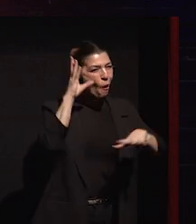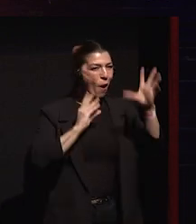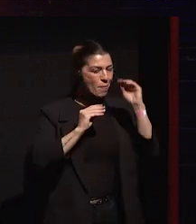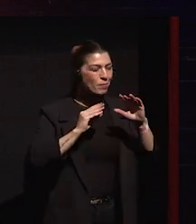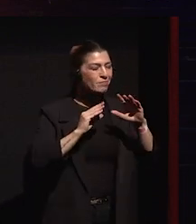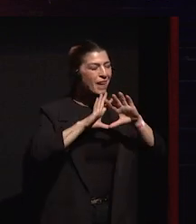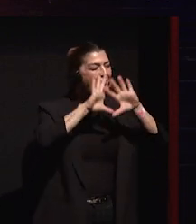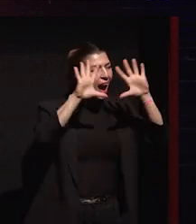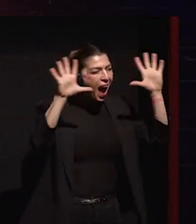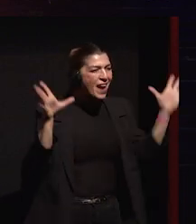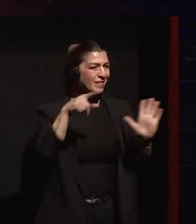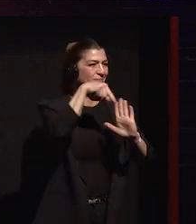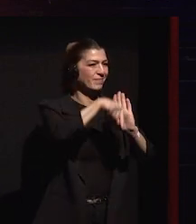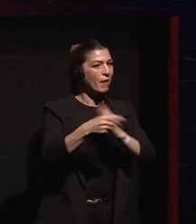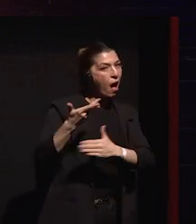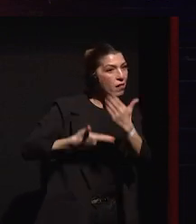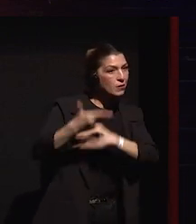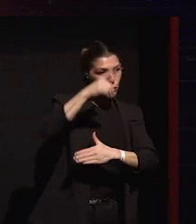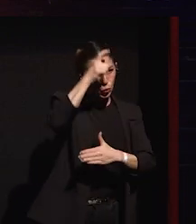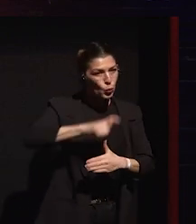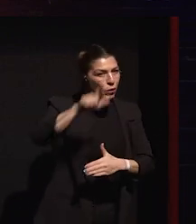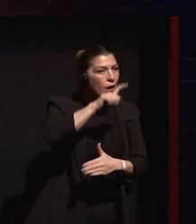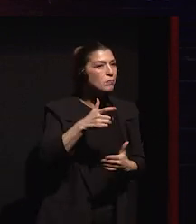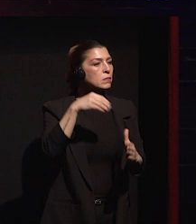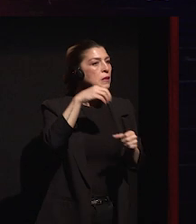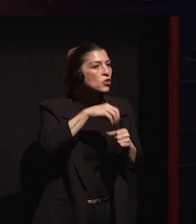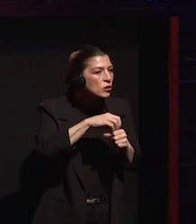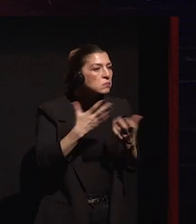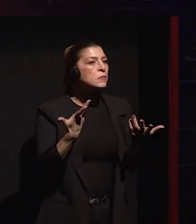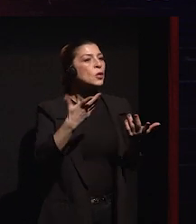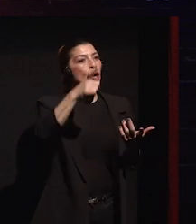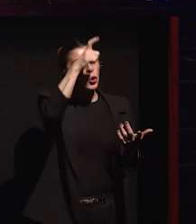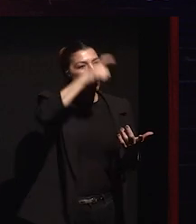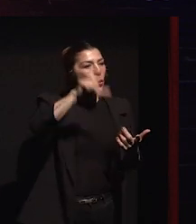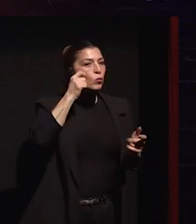about Turkey, Turkish people, Turkish thinking.